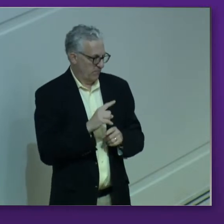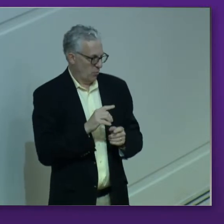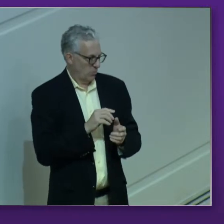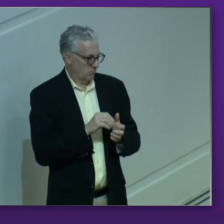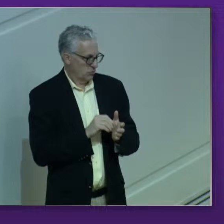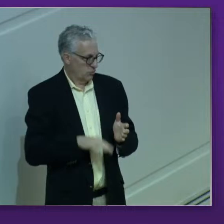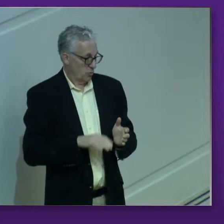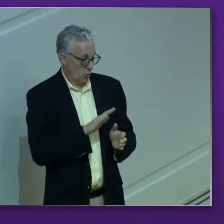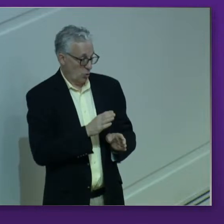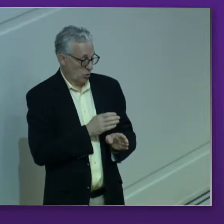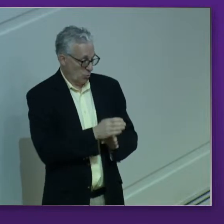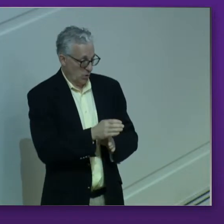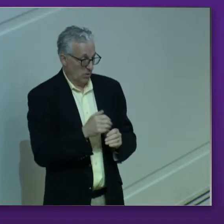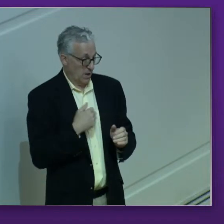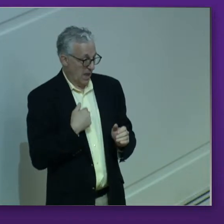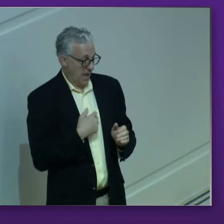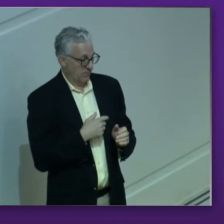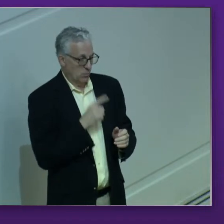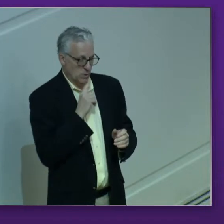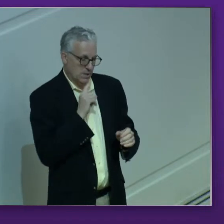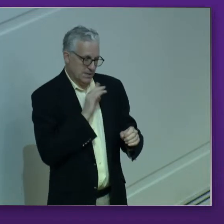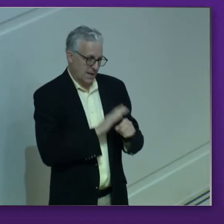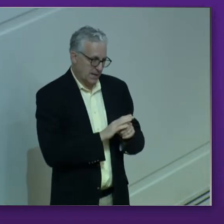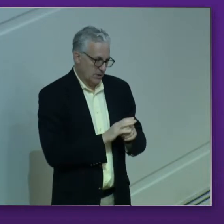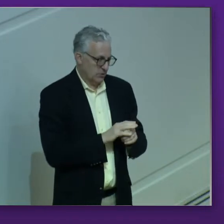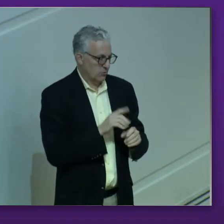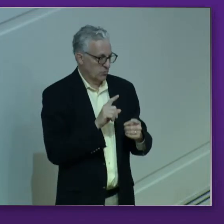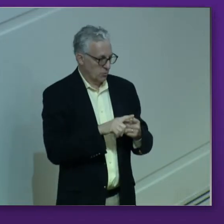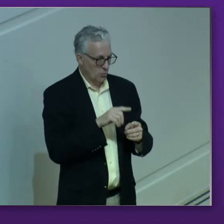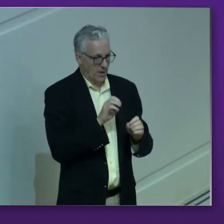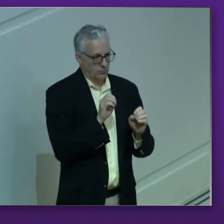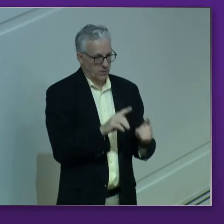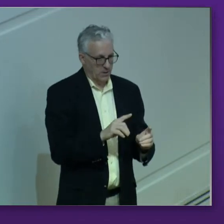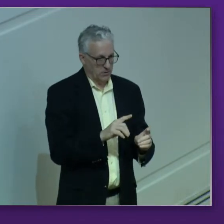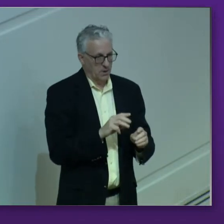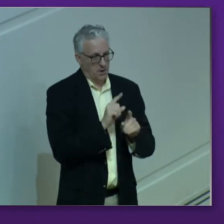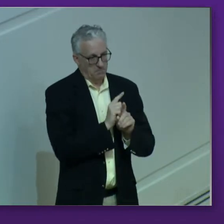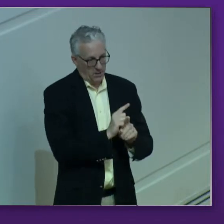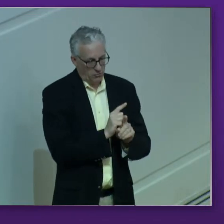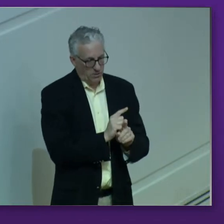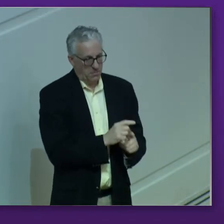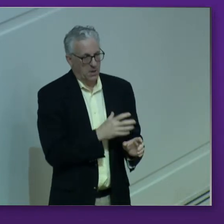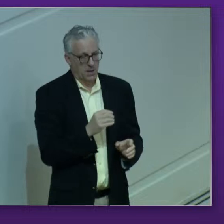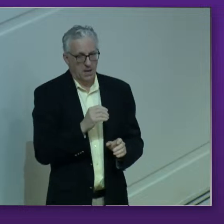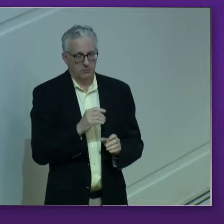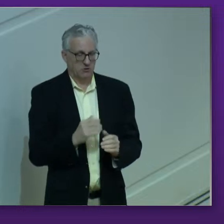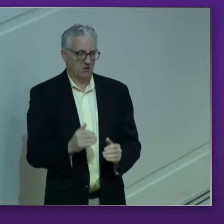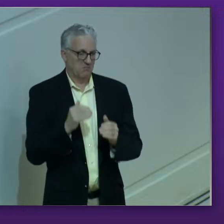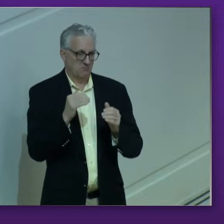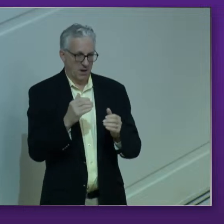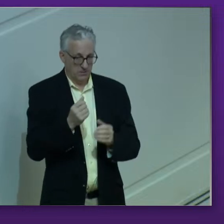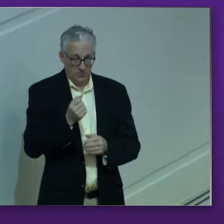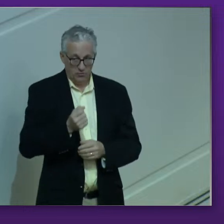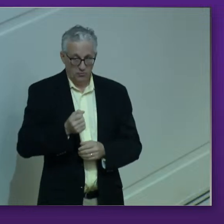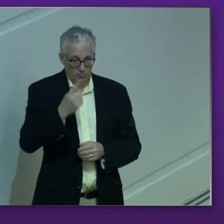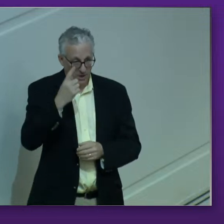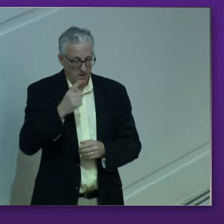AN INSTRUCTOR HERE SINCE 2012. NOTABLY SHE LED A PRACTICAL BIOTECHNOLOGY RESEARCH CLASS IN